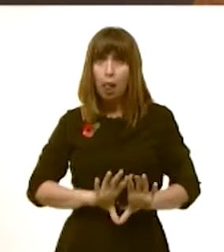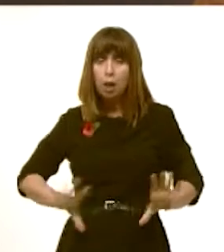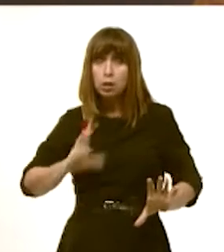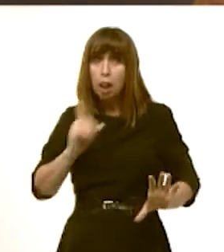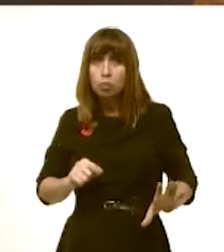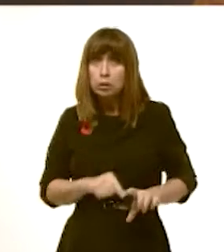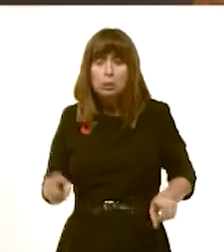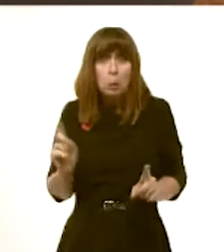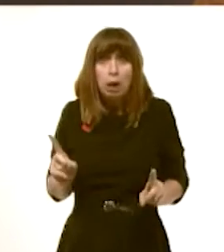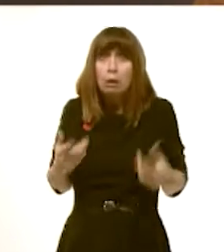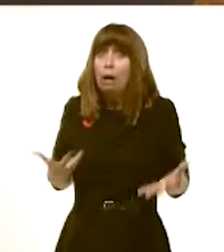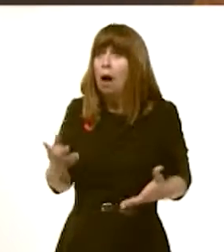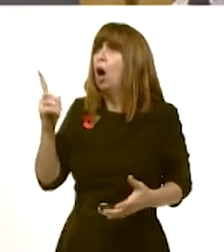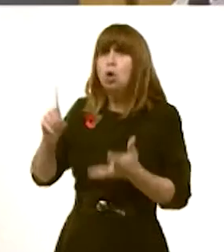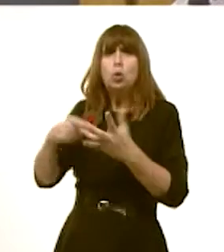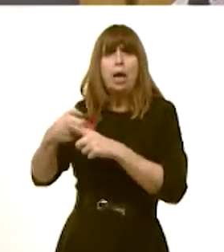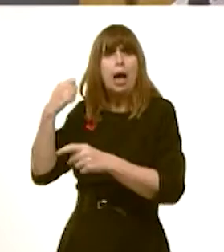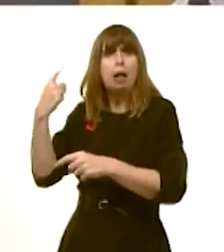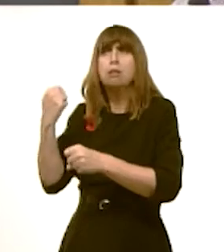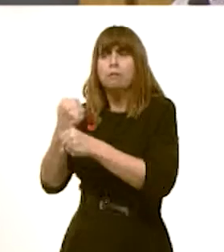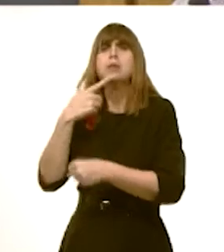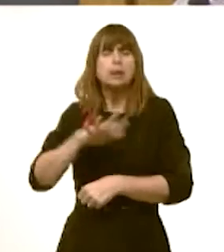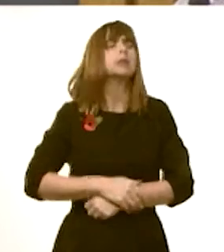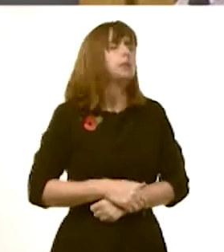That has been promised by the UK Government, but without any start date.